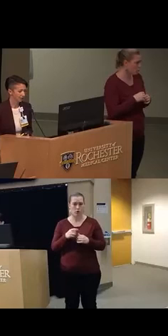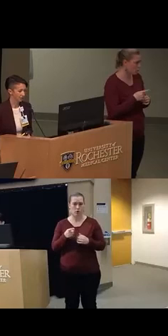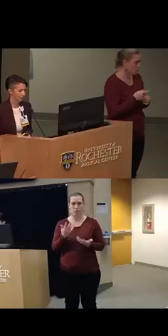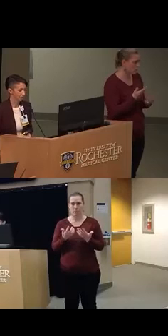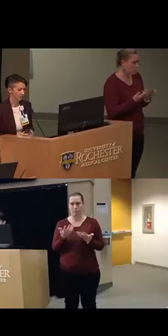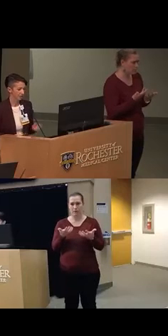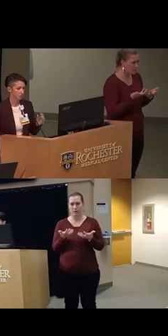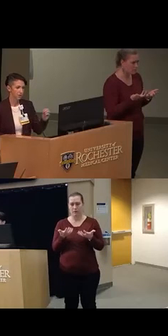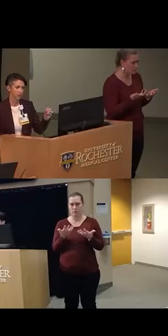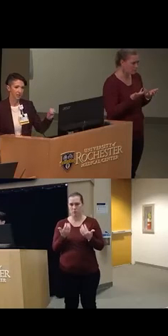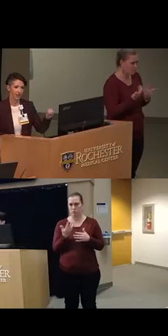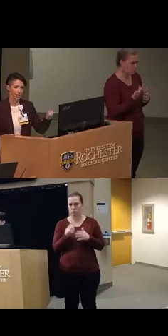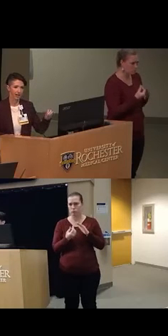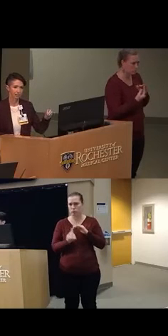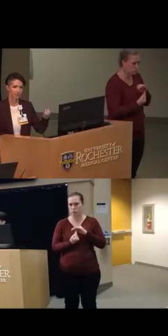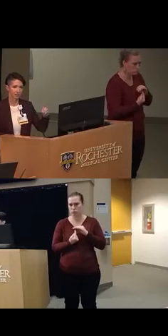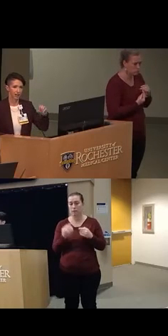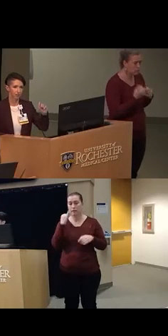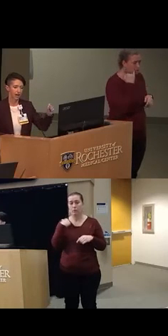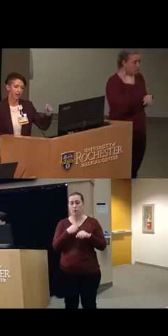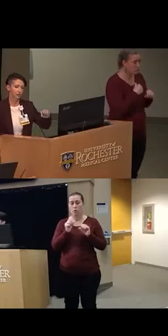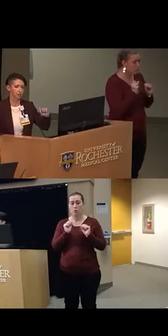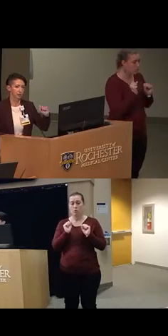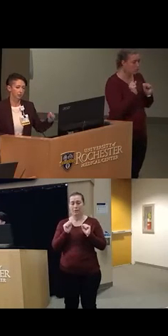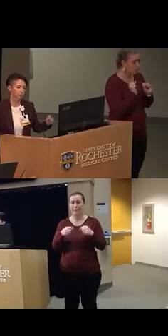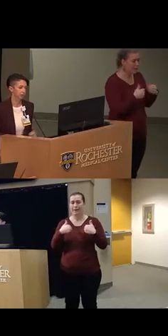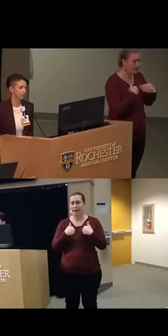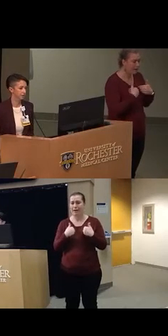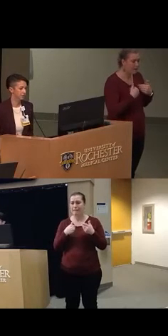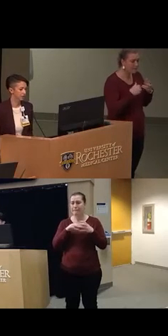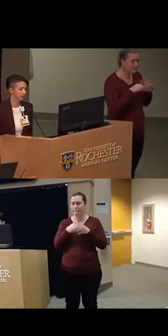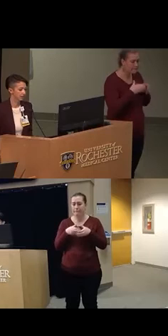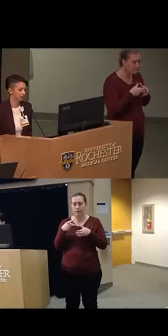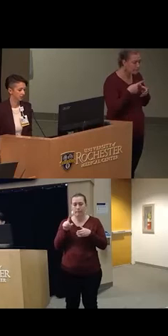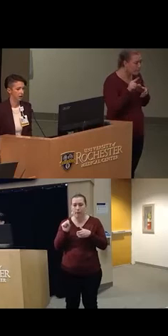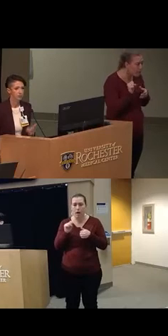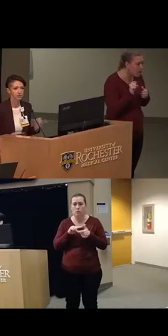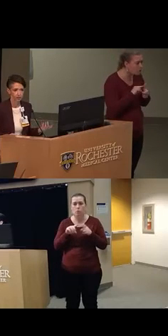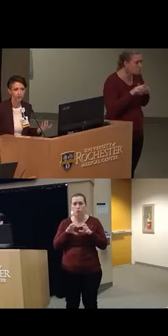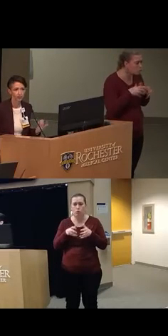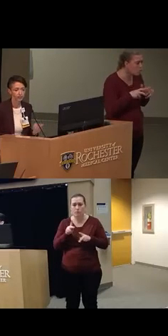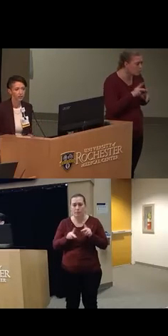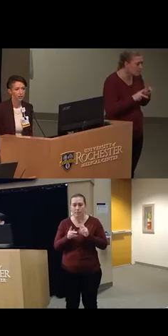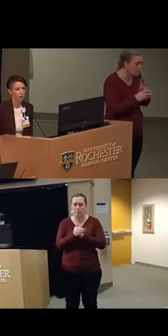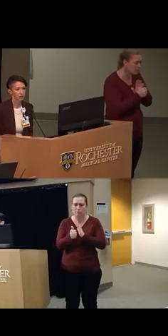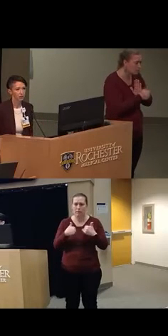so the more that we can have pods or groups of people that are armed with these skills um the